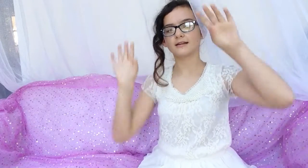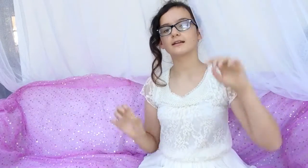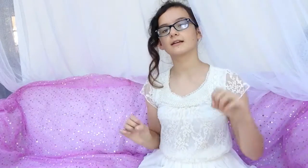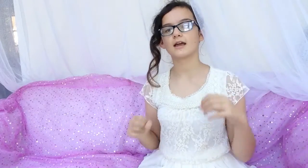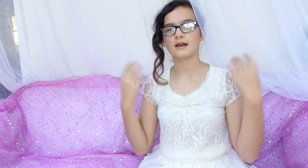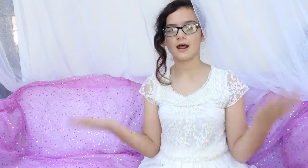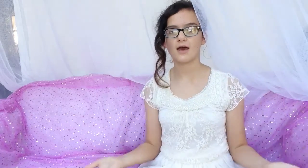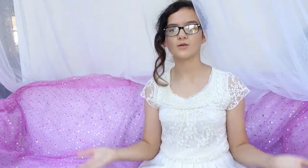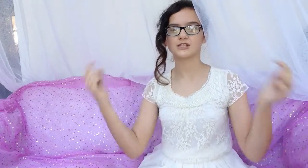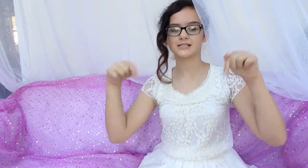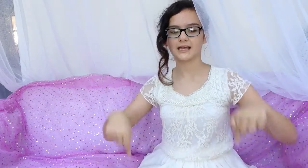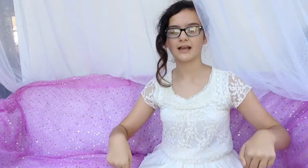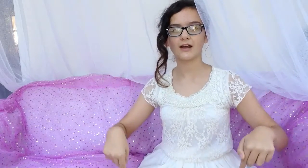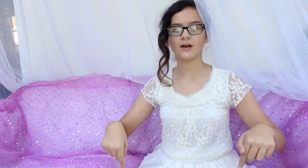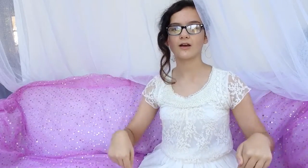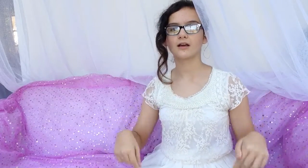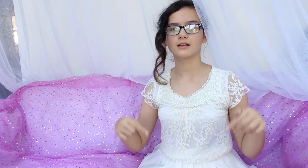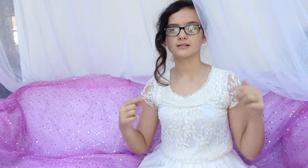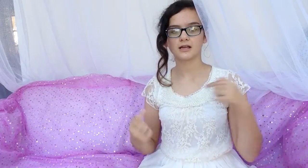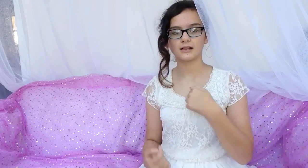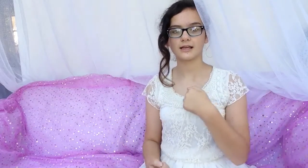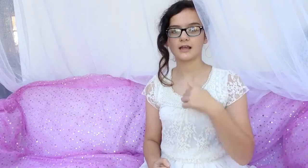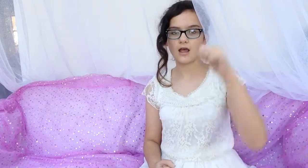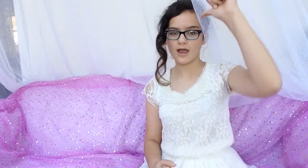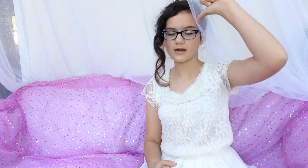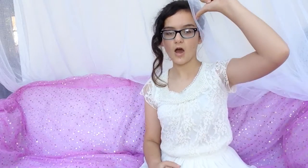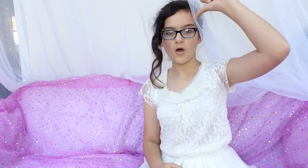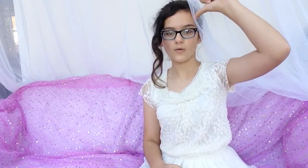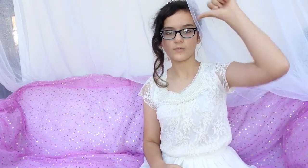Now she's here, suddenly I know